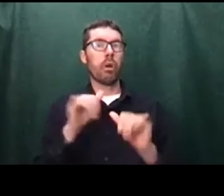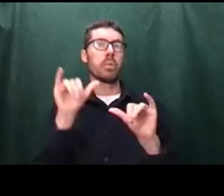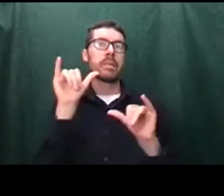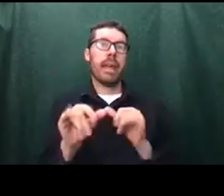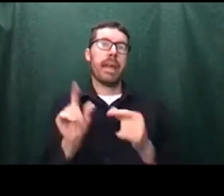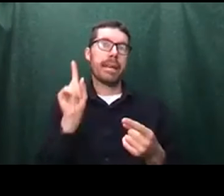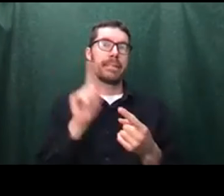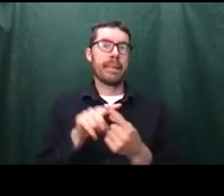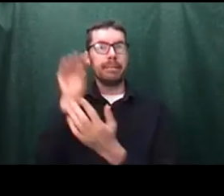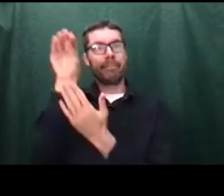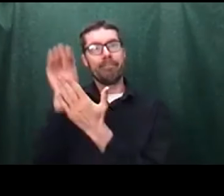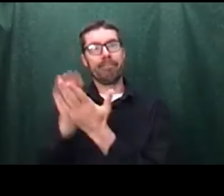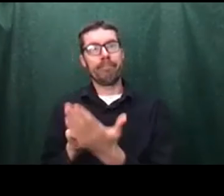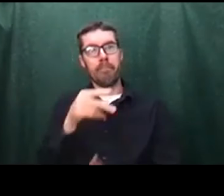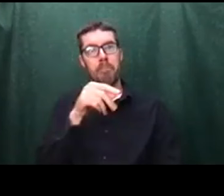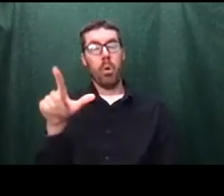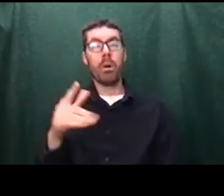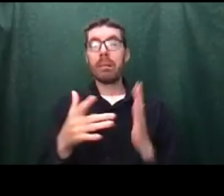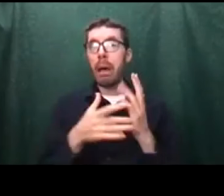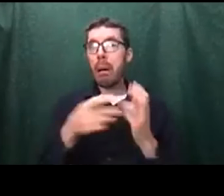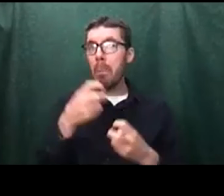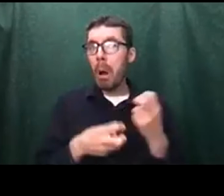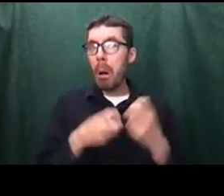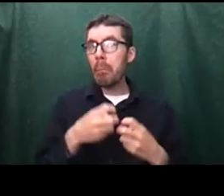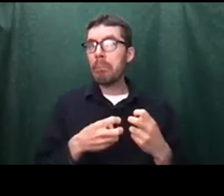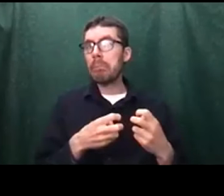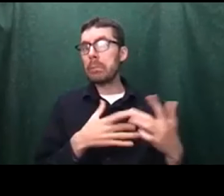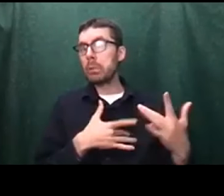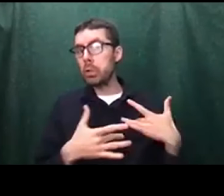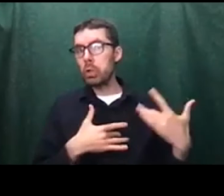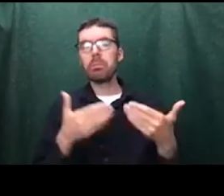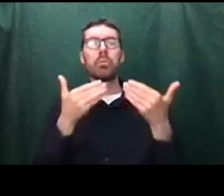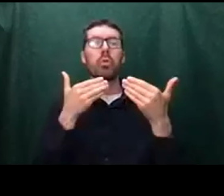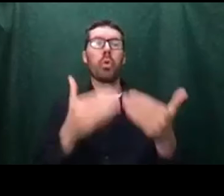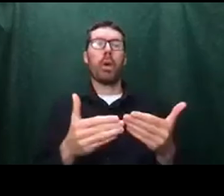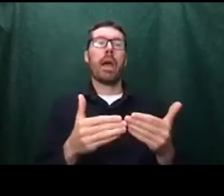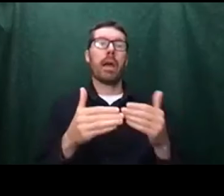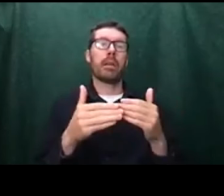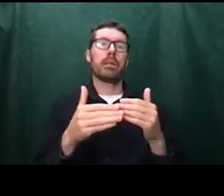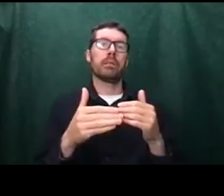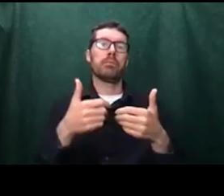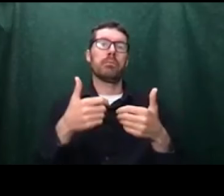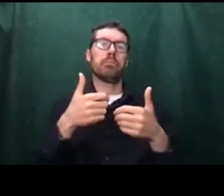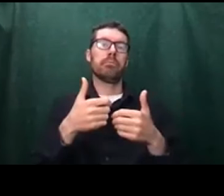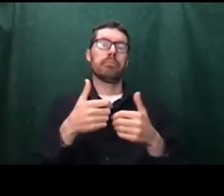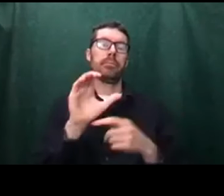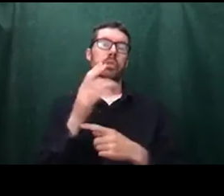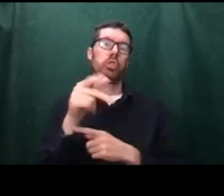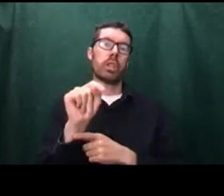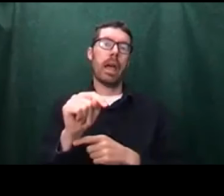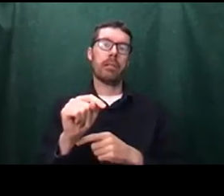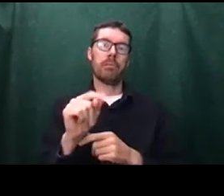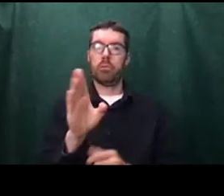any technical issues or questions, feel free to send me a message in the chat and for now